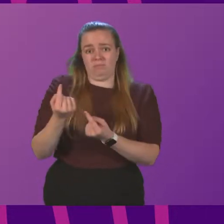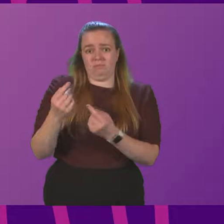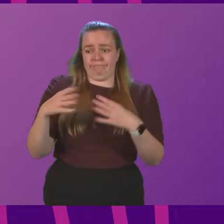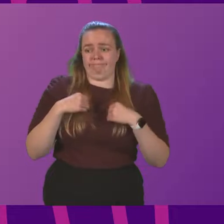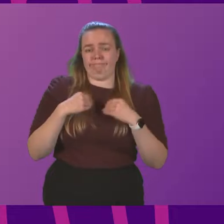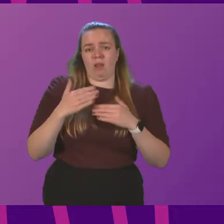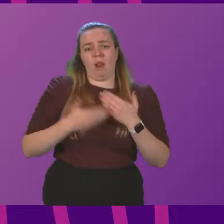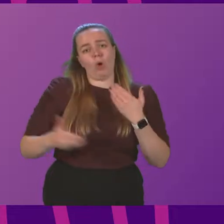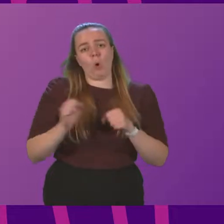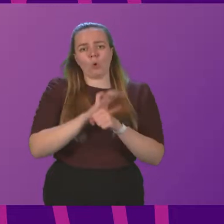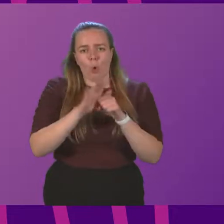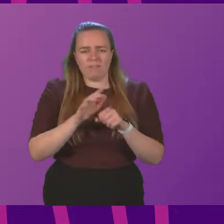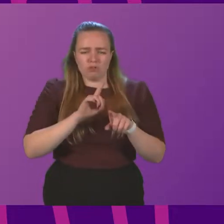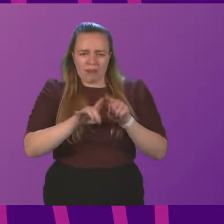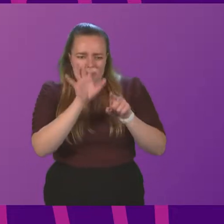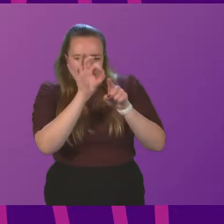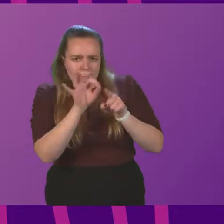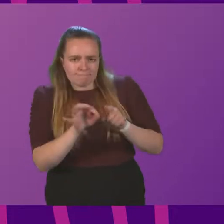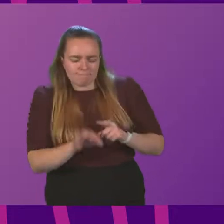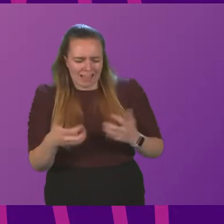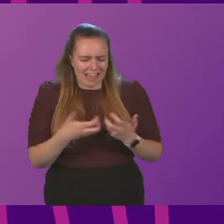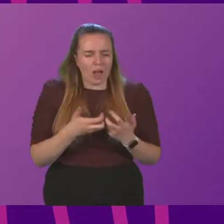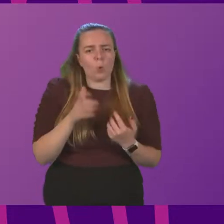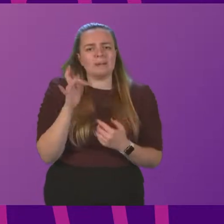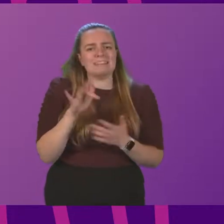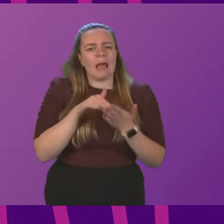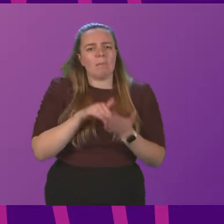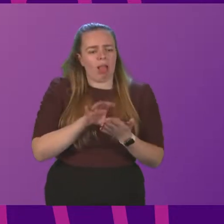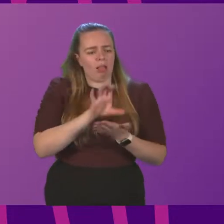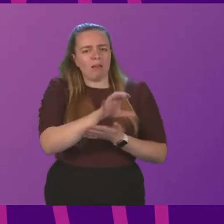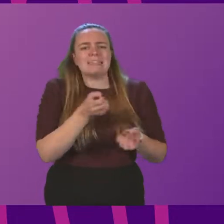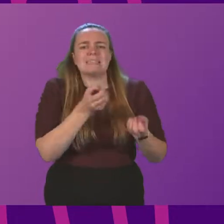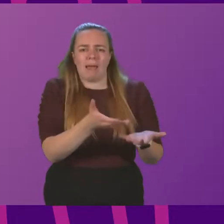can refine some of the finer details of how the additional £10 million of funding can be spent. I take in good faith Paul Sweeney’s comment that there is a lack of support for his constituent.